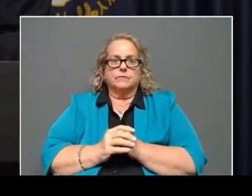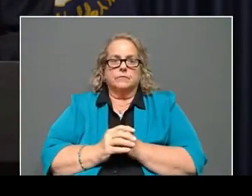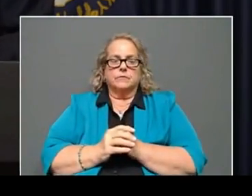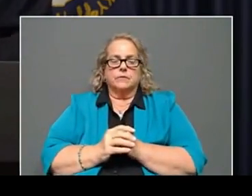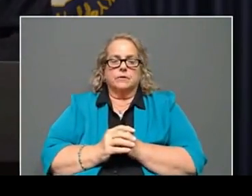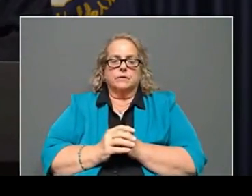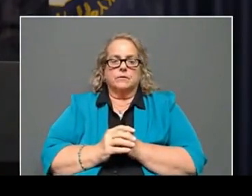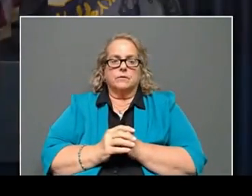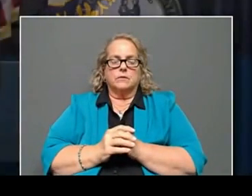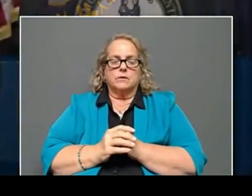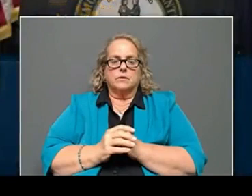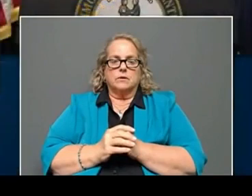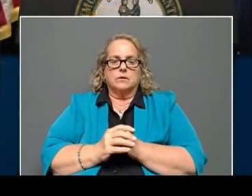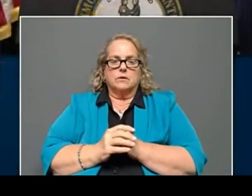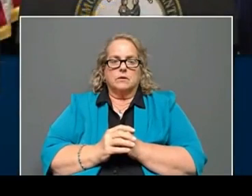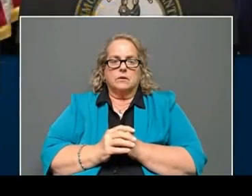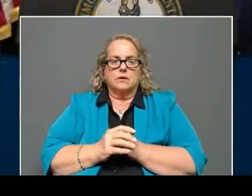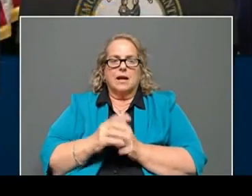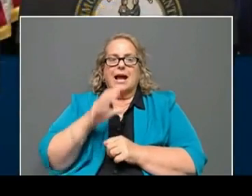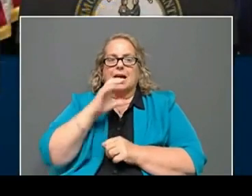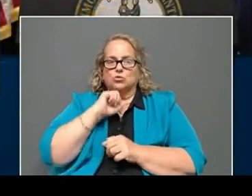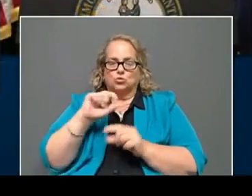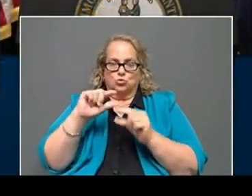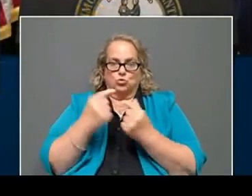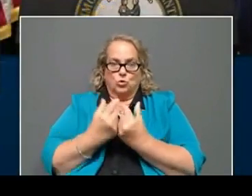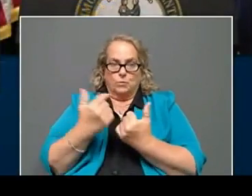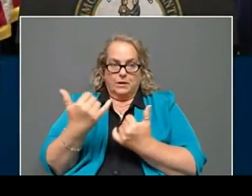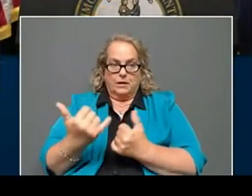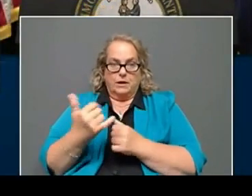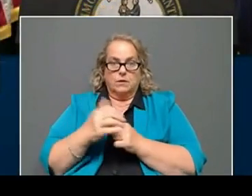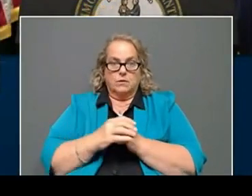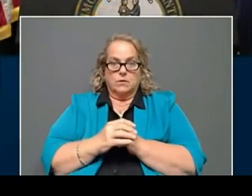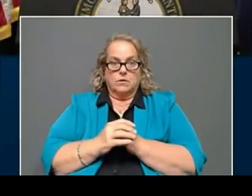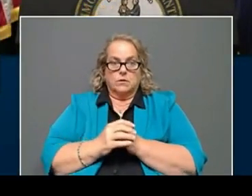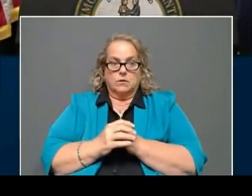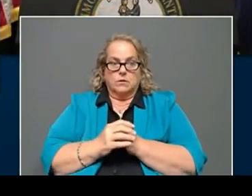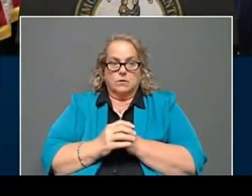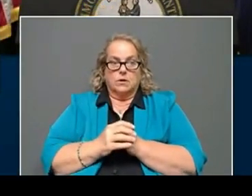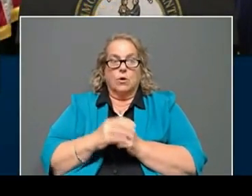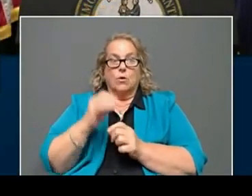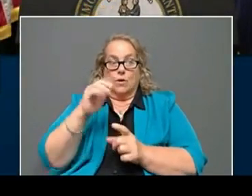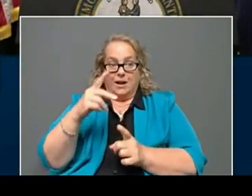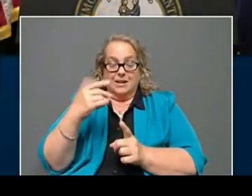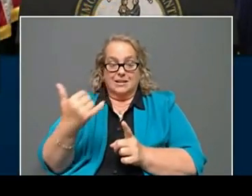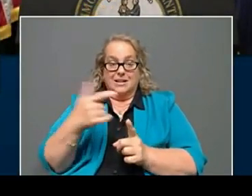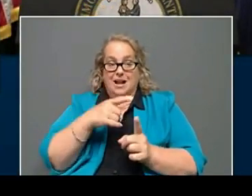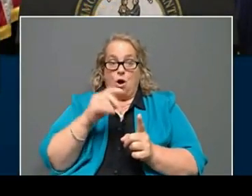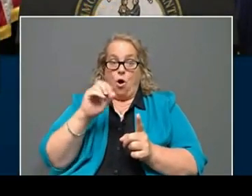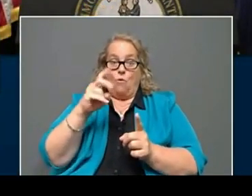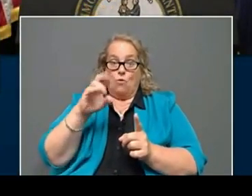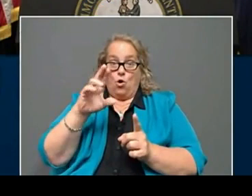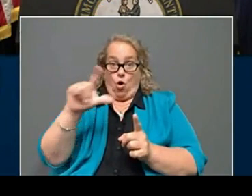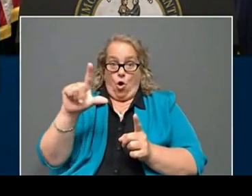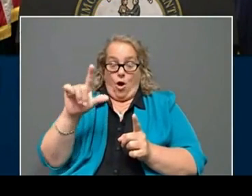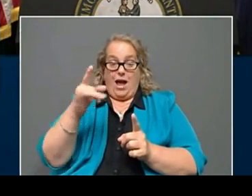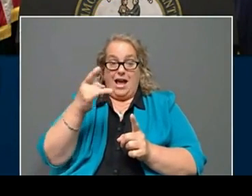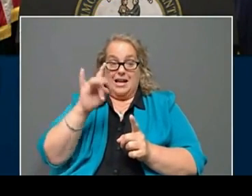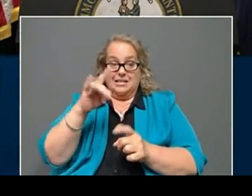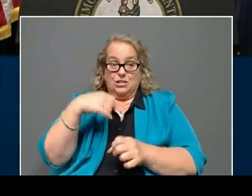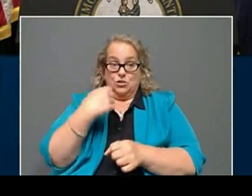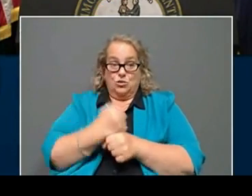by age group. We hit the first. So this is our overall 18 years and older. Uh,